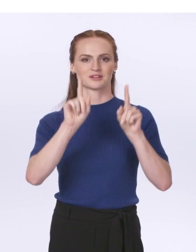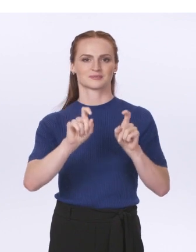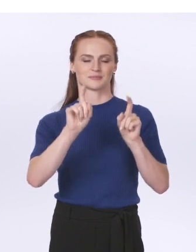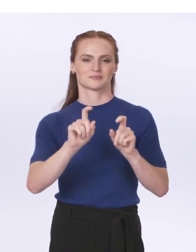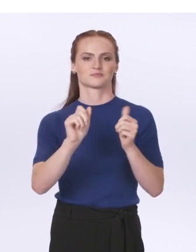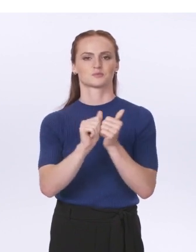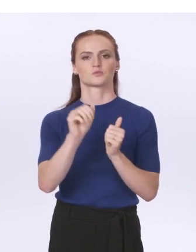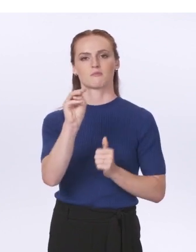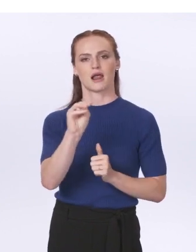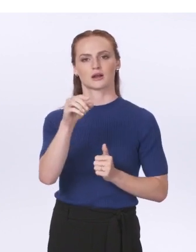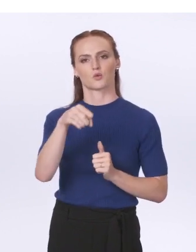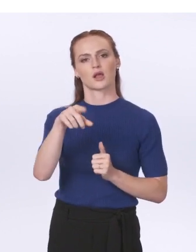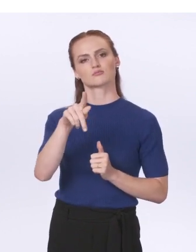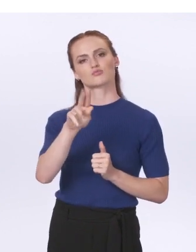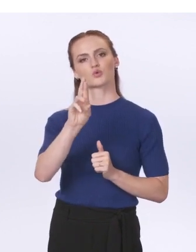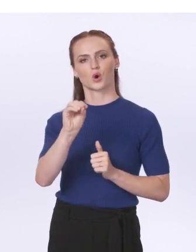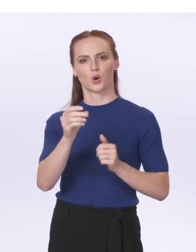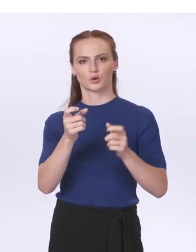Let's see it in action with the Maestro app.